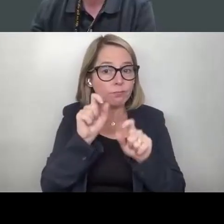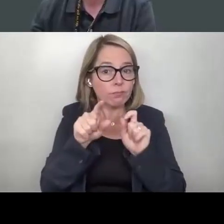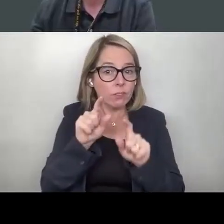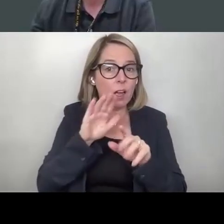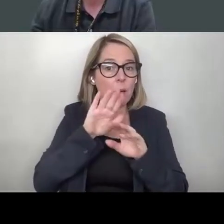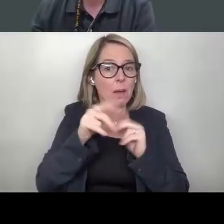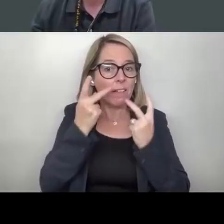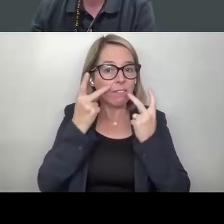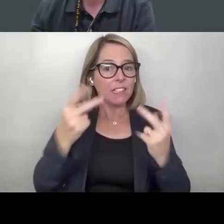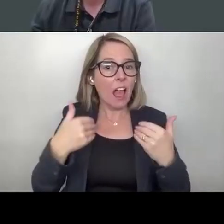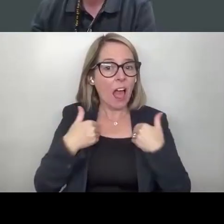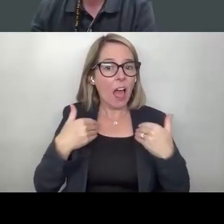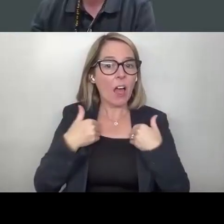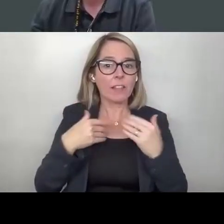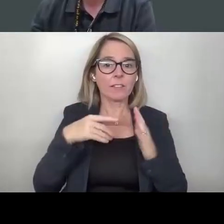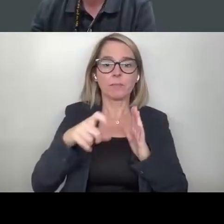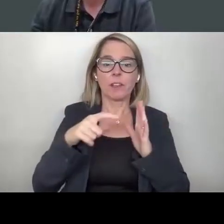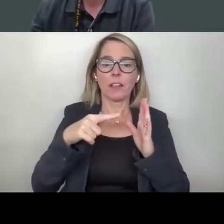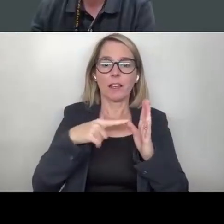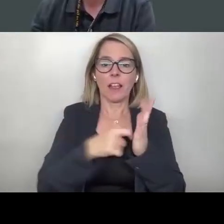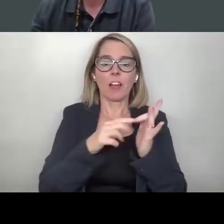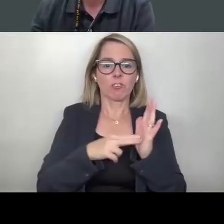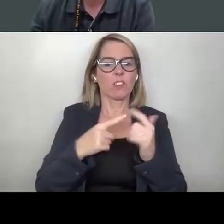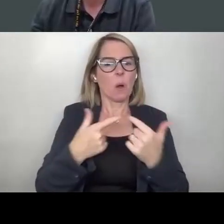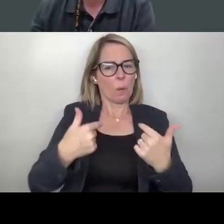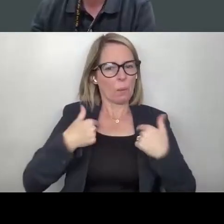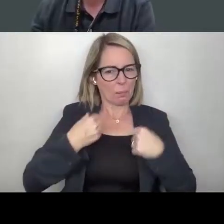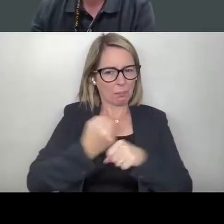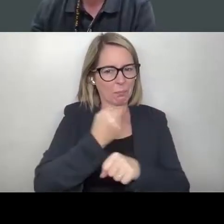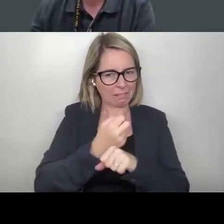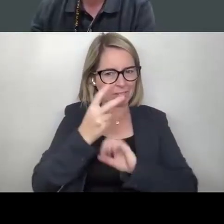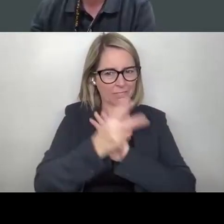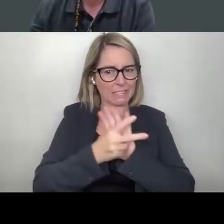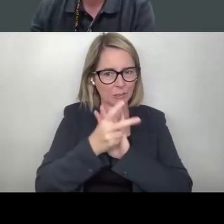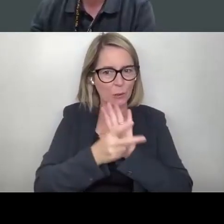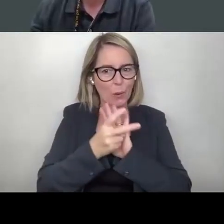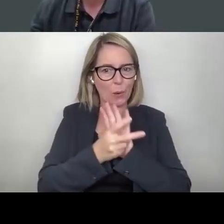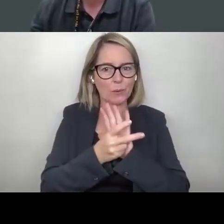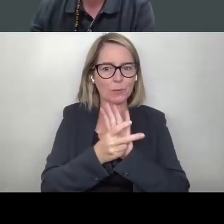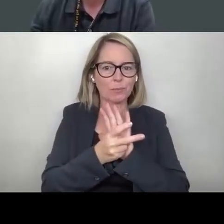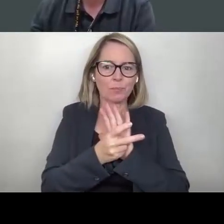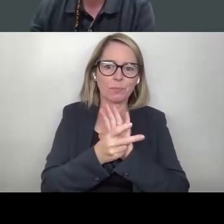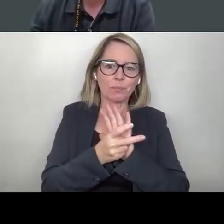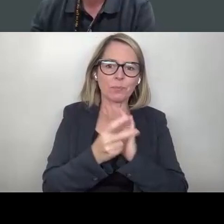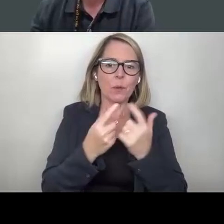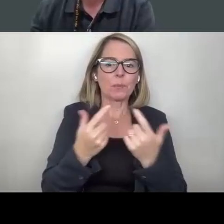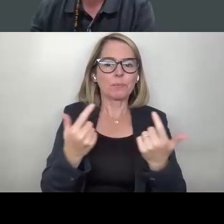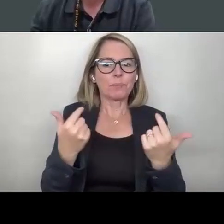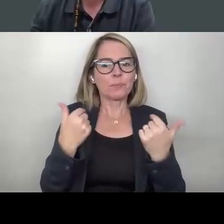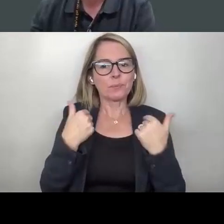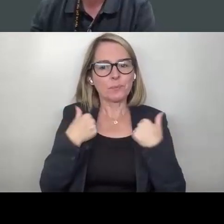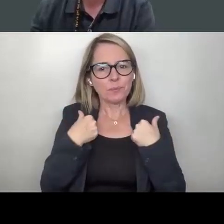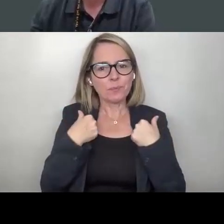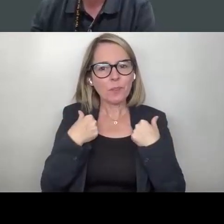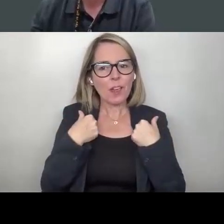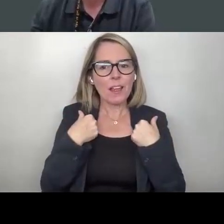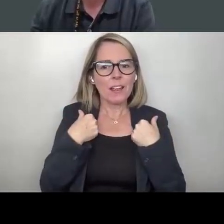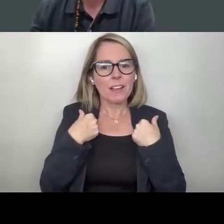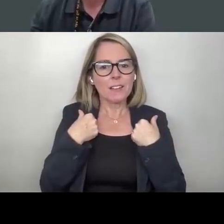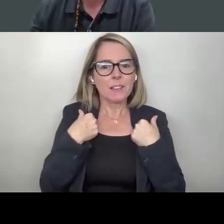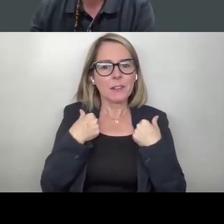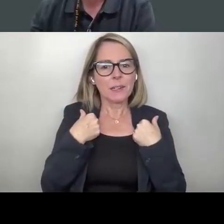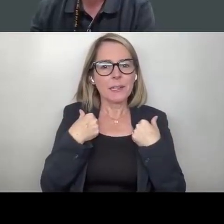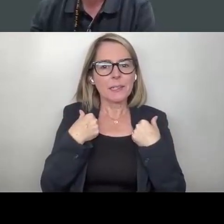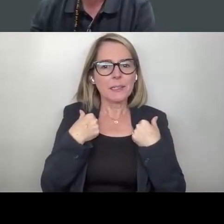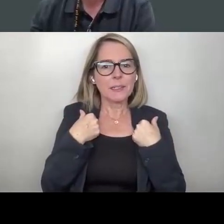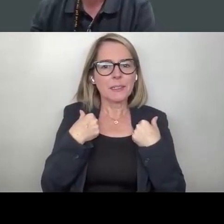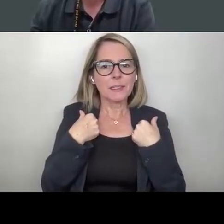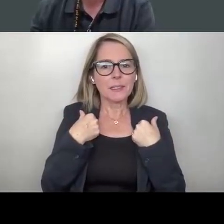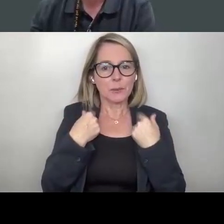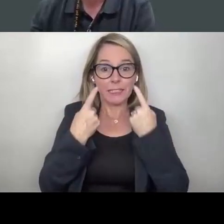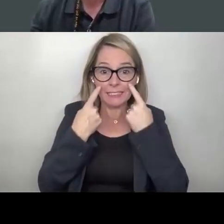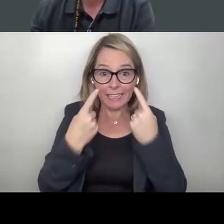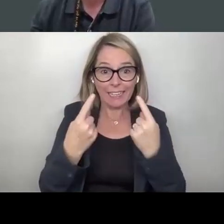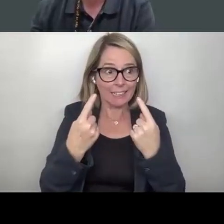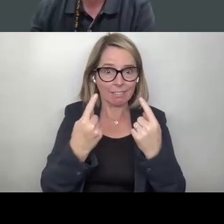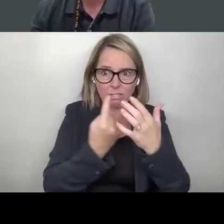Catrin: The reason why we did the video the way we did, is because it's helping people to